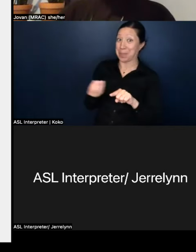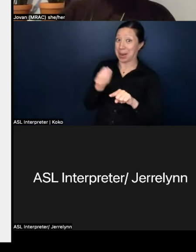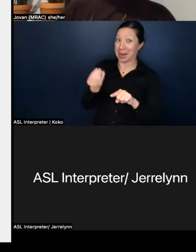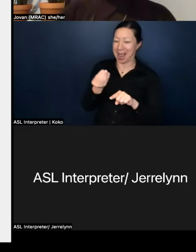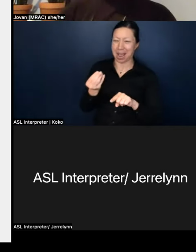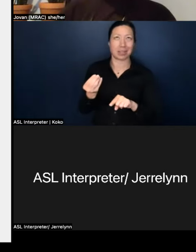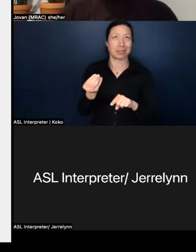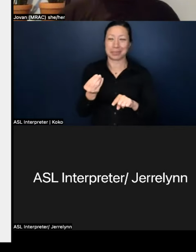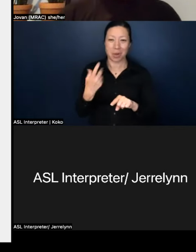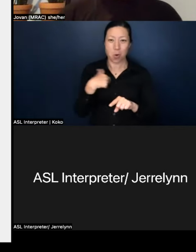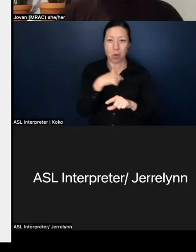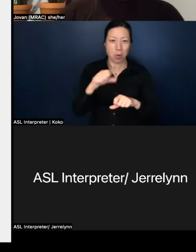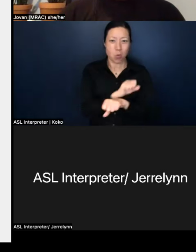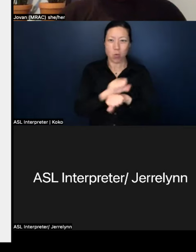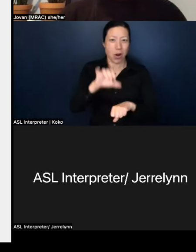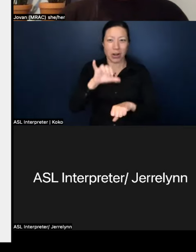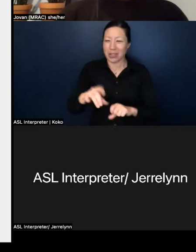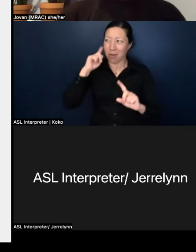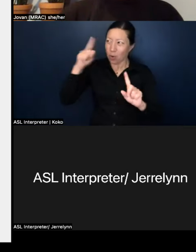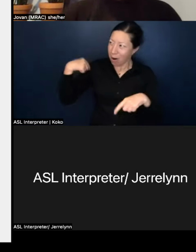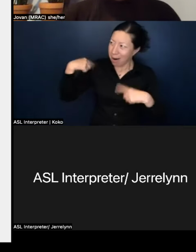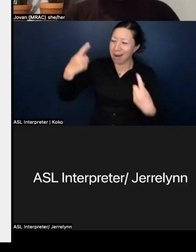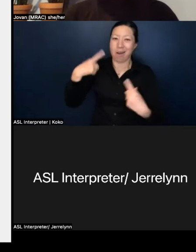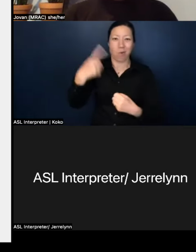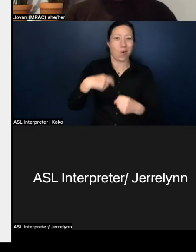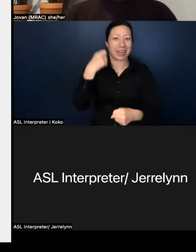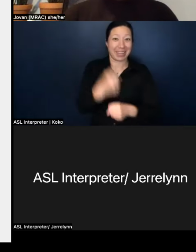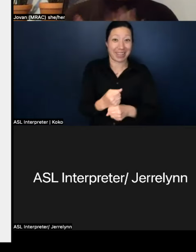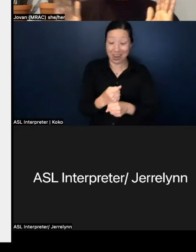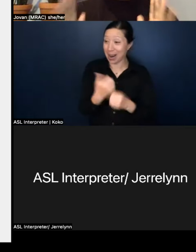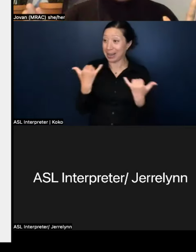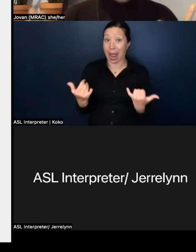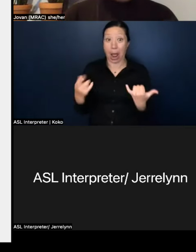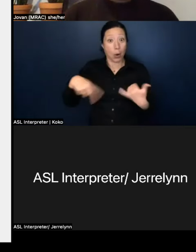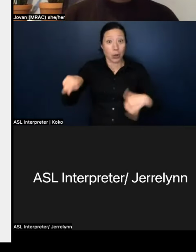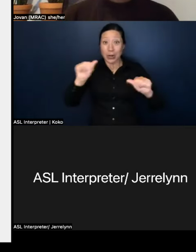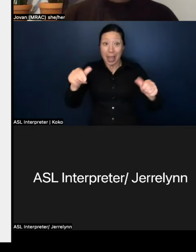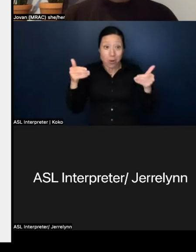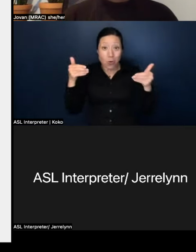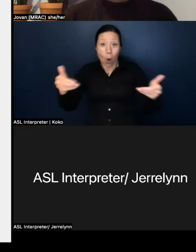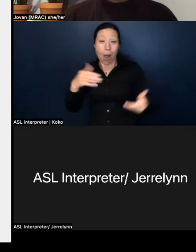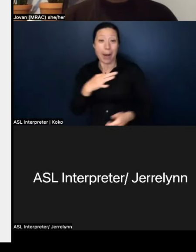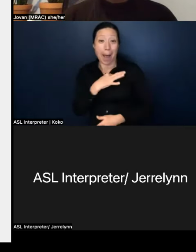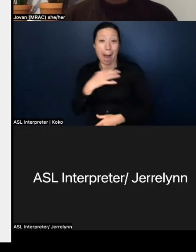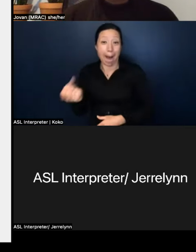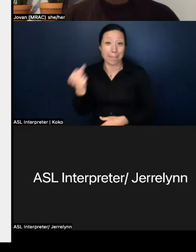So the fact that you guys are able to hit apply on Monday is wild to me, but Monday the 22nd.